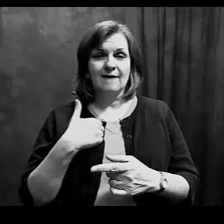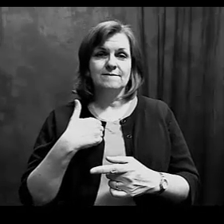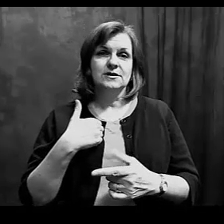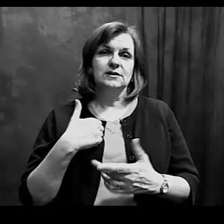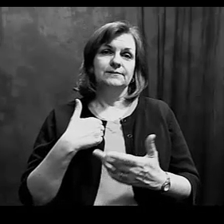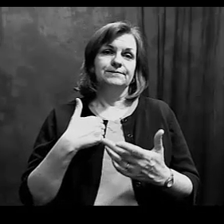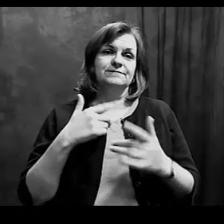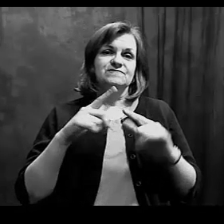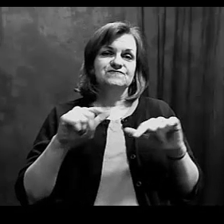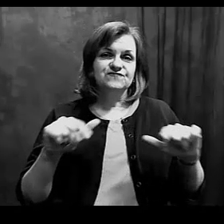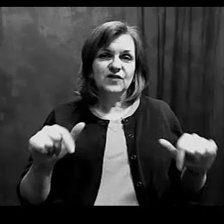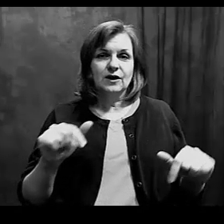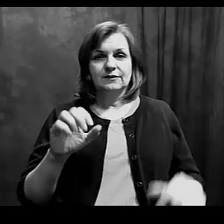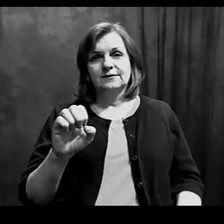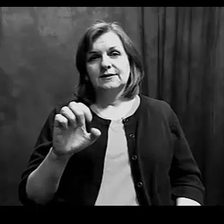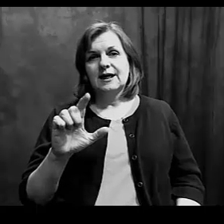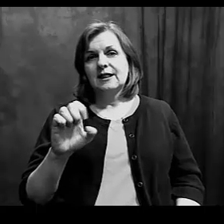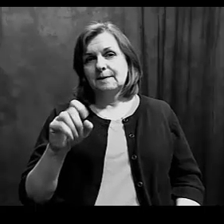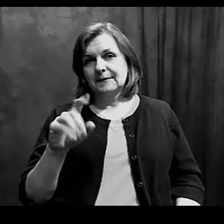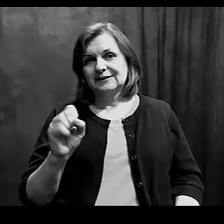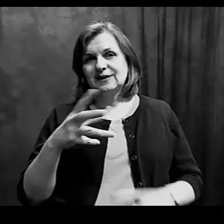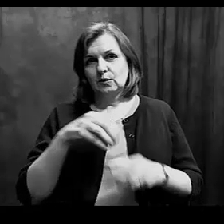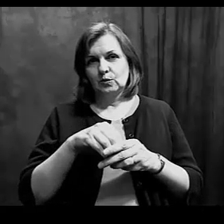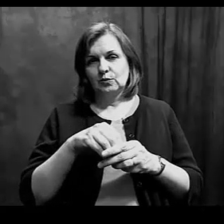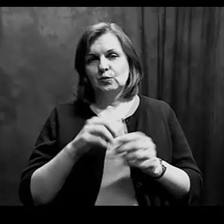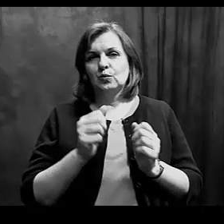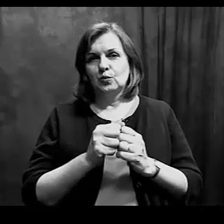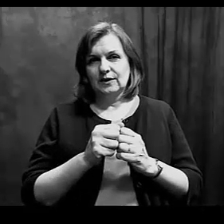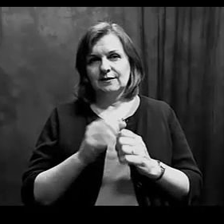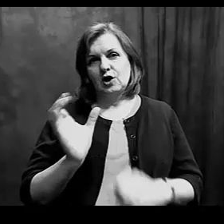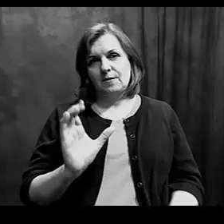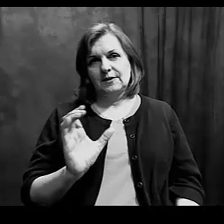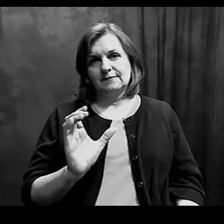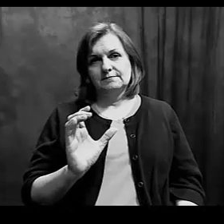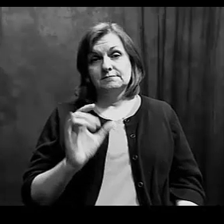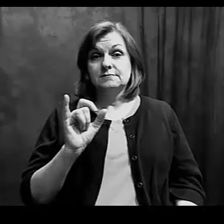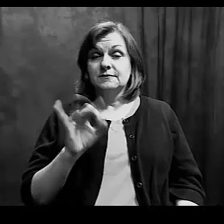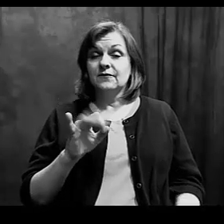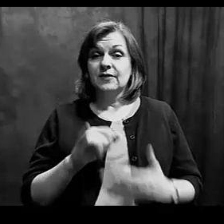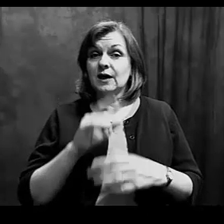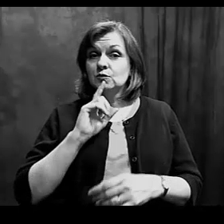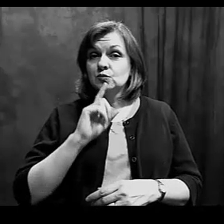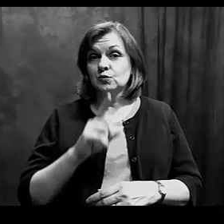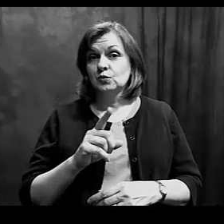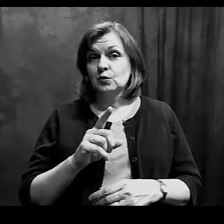you're going to be made up of multiple elements